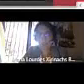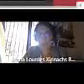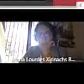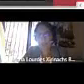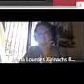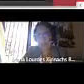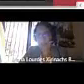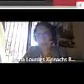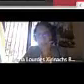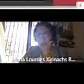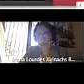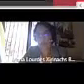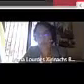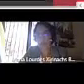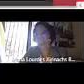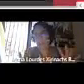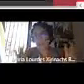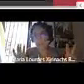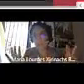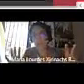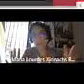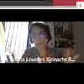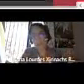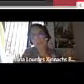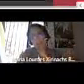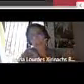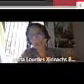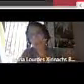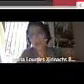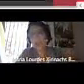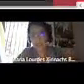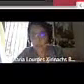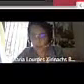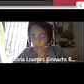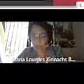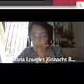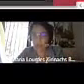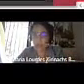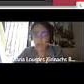Ok the joint program has two main objectives the second objective of this program